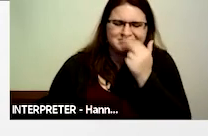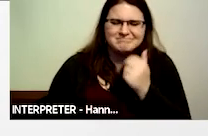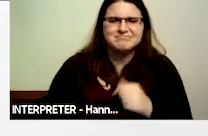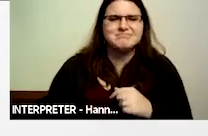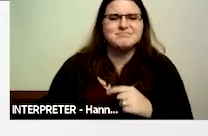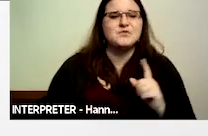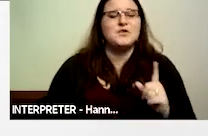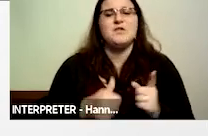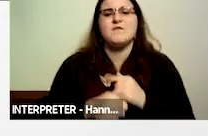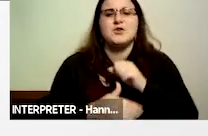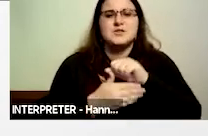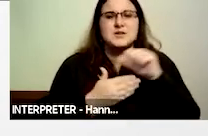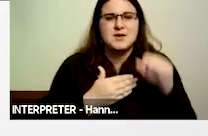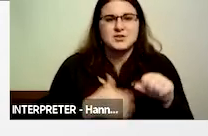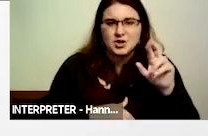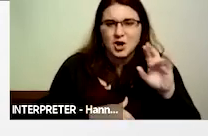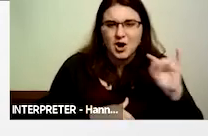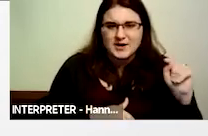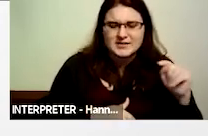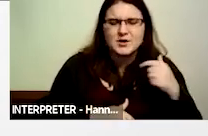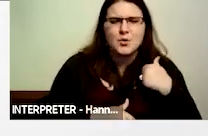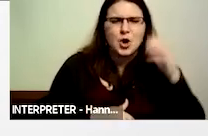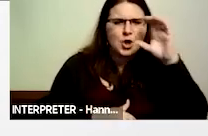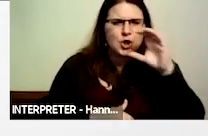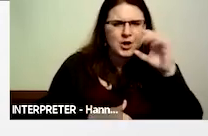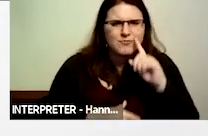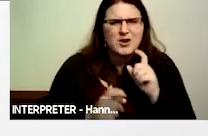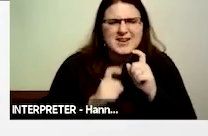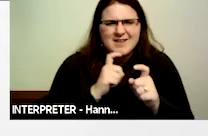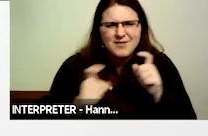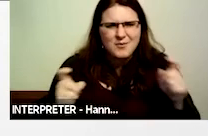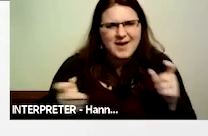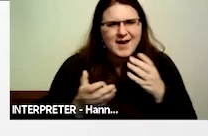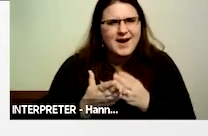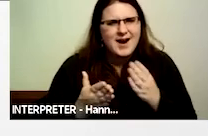looking for giveaway items as part of our promotions and we decided we'd use iPods.